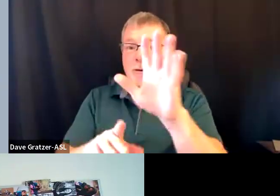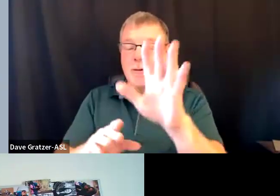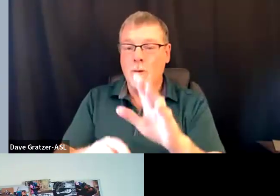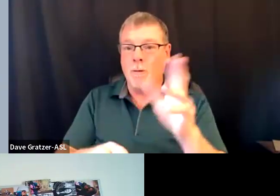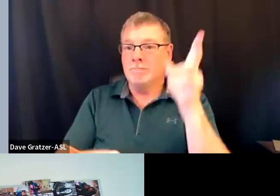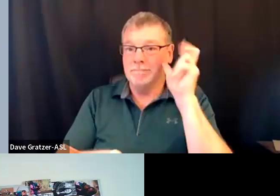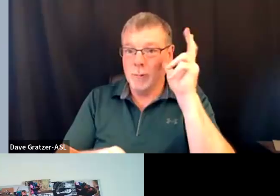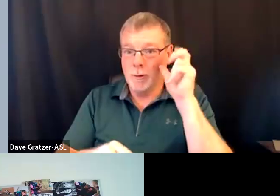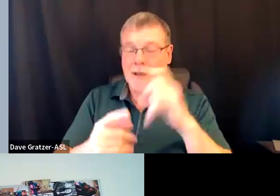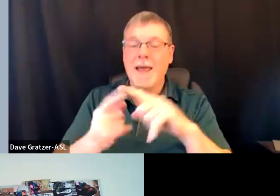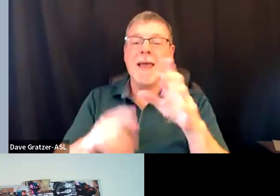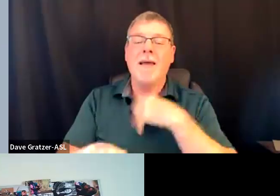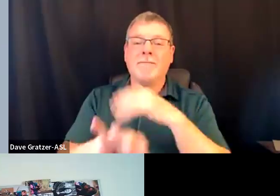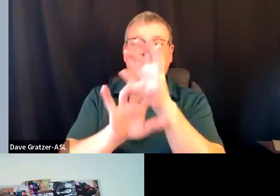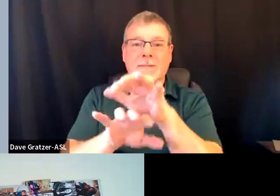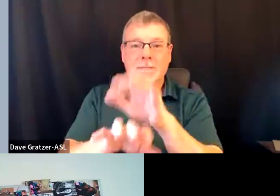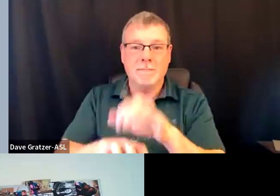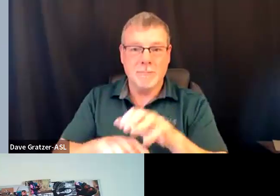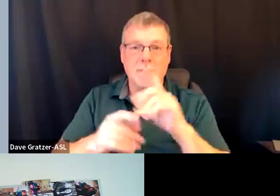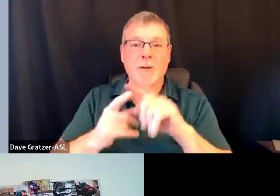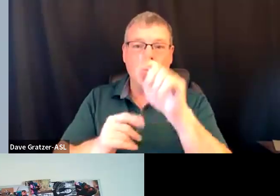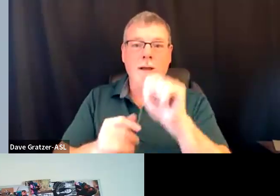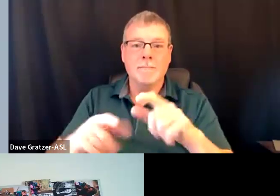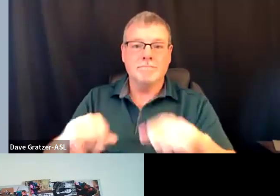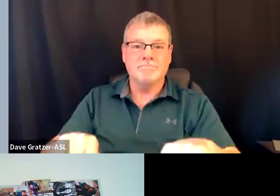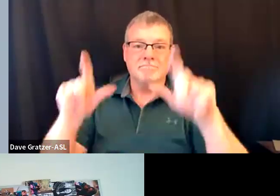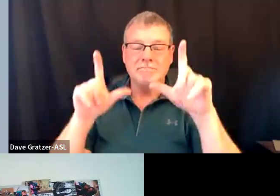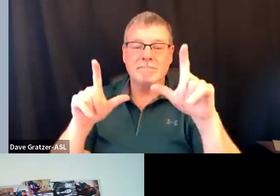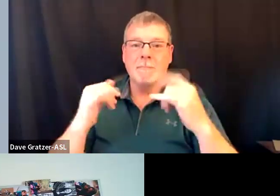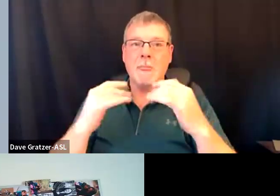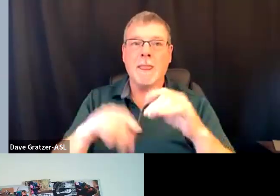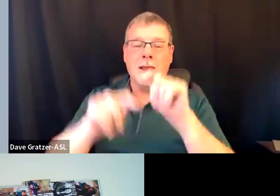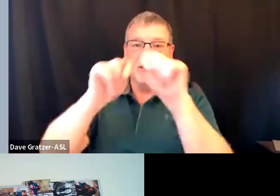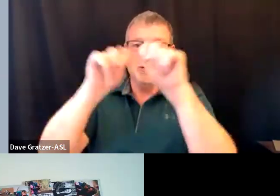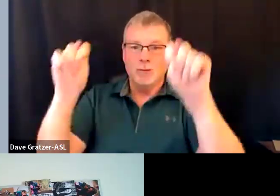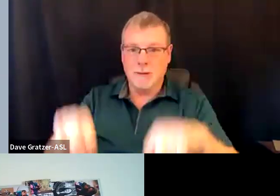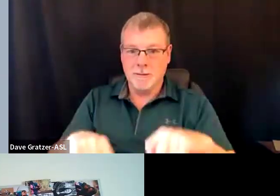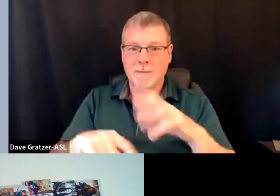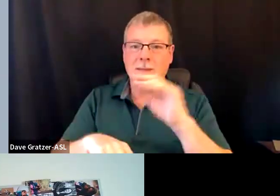And we have live captioning available that you can access by turning on the transcript in your Zoom controls as well.